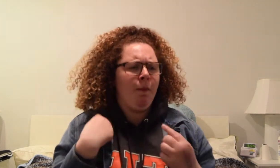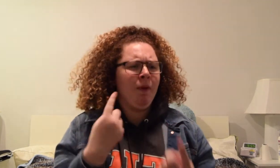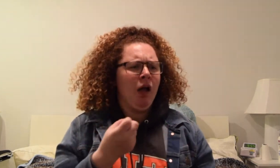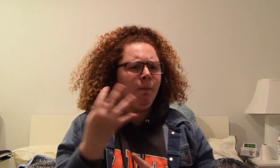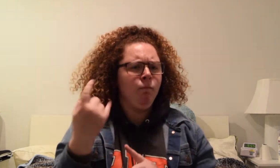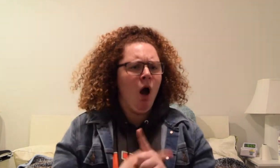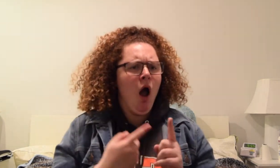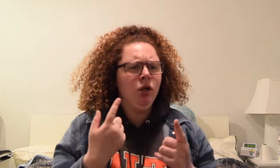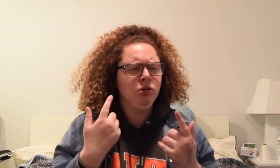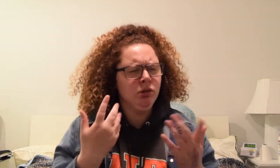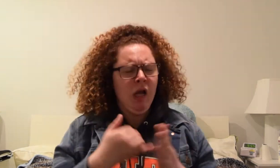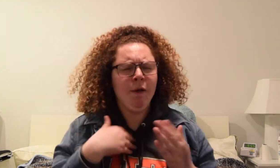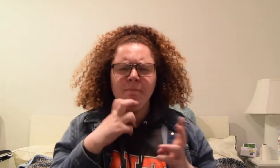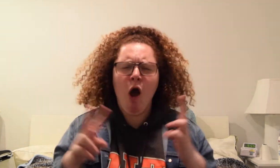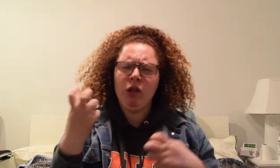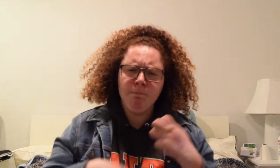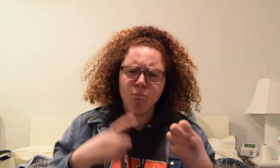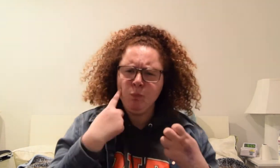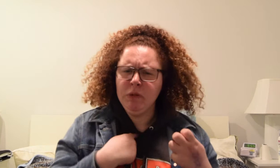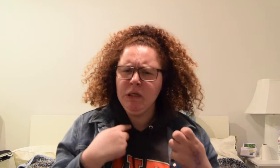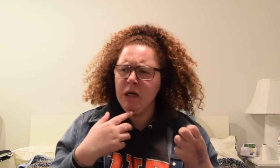the past couple of months, it has been very tough for me